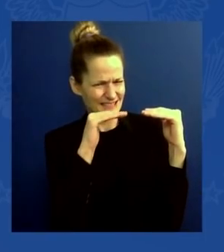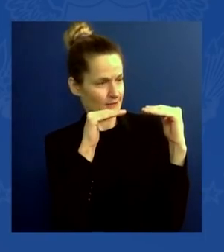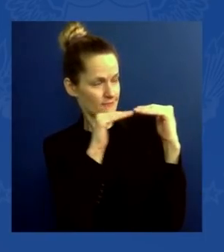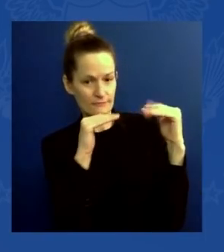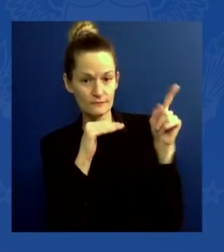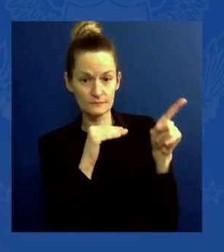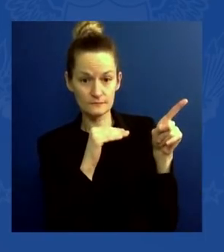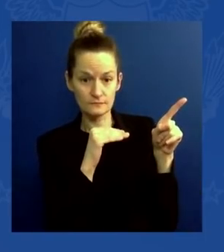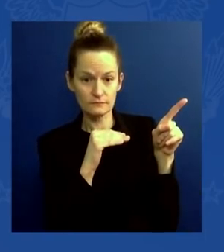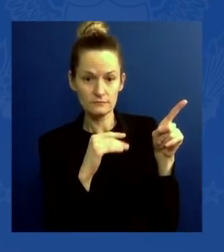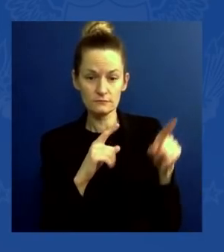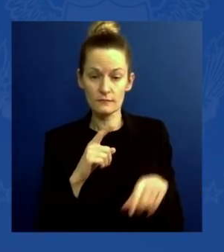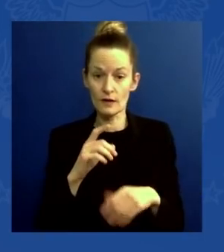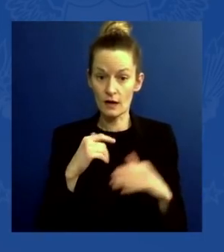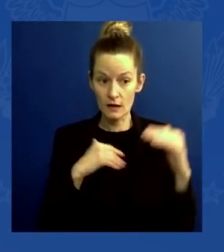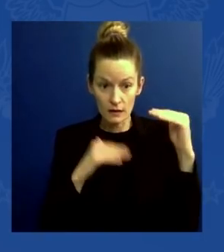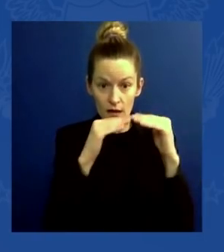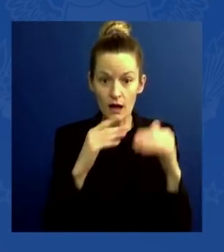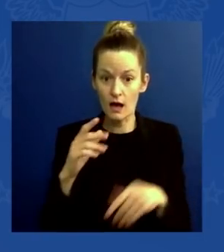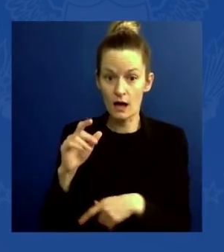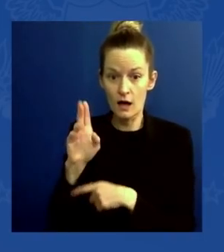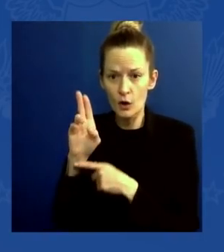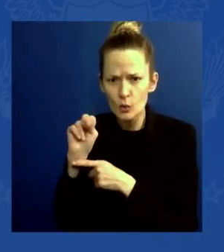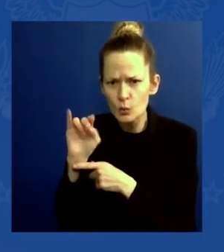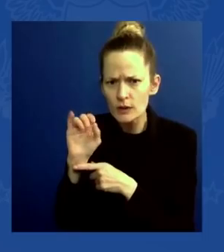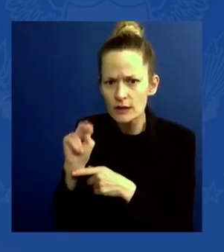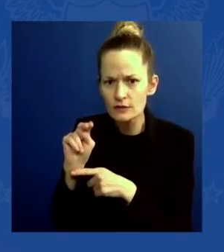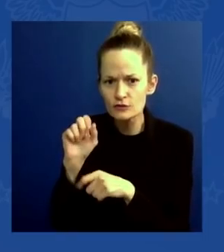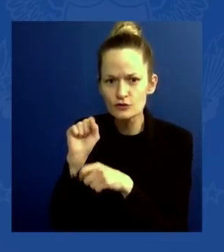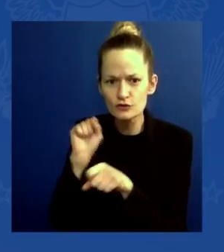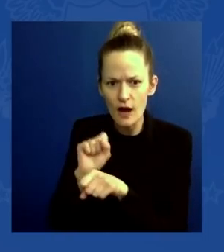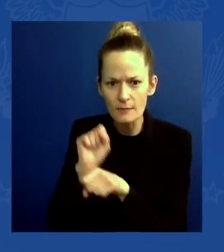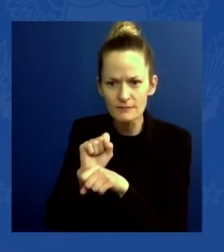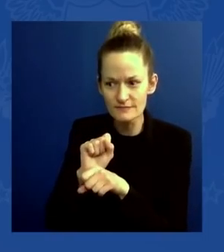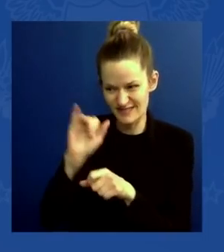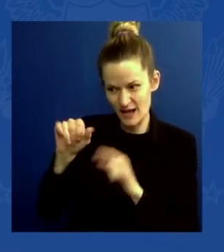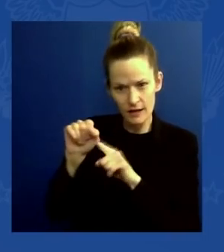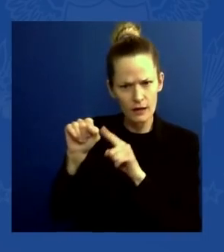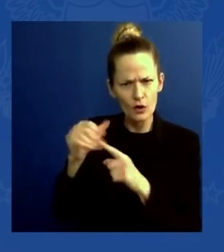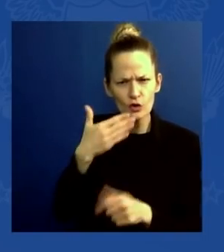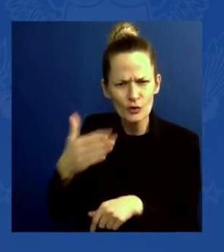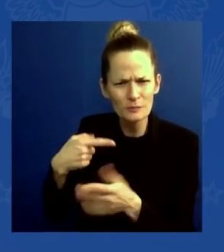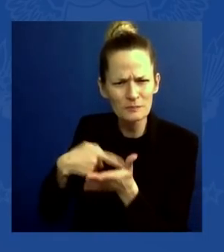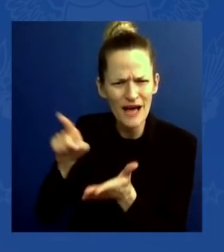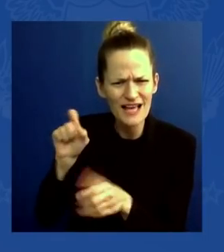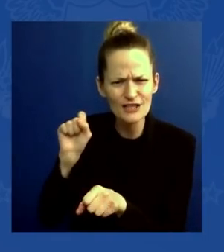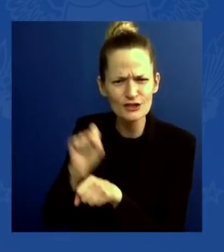and they're going to transform our transportation system with the most significant investments in passenger rail --